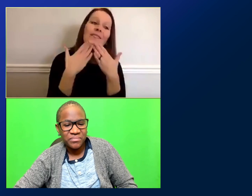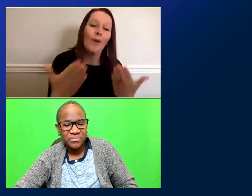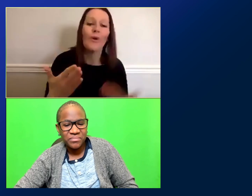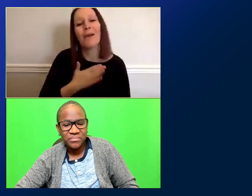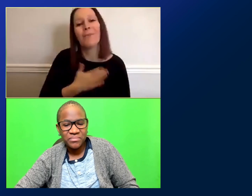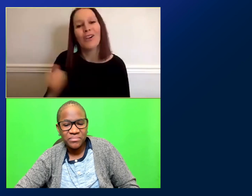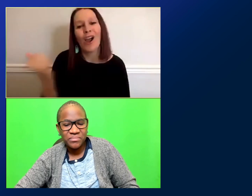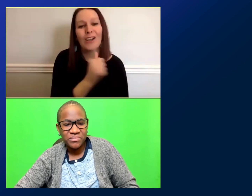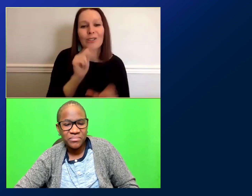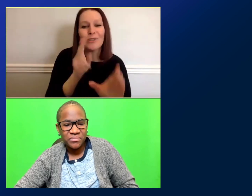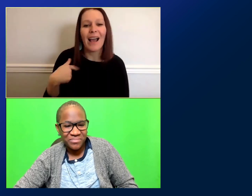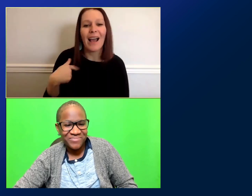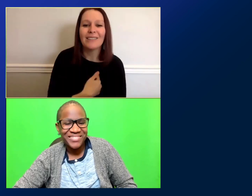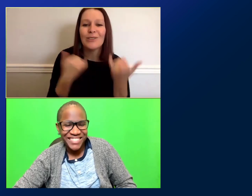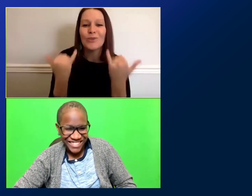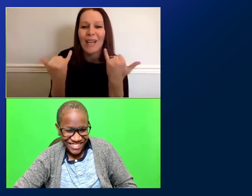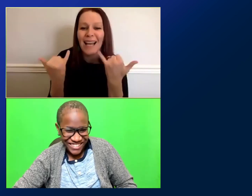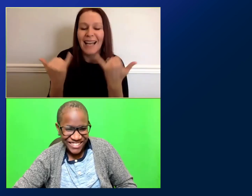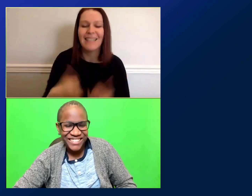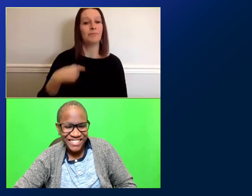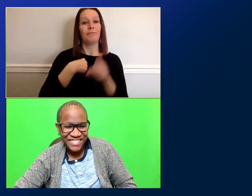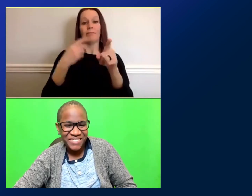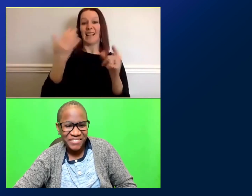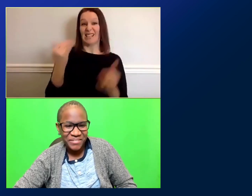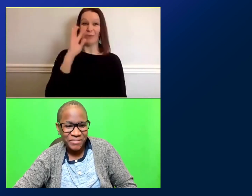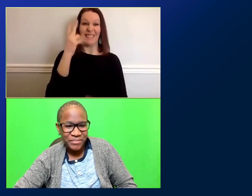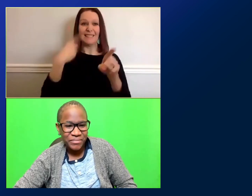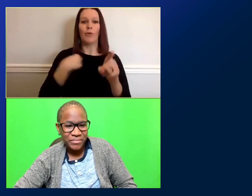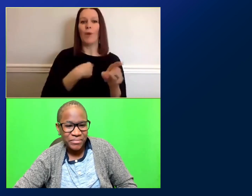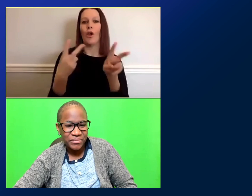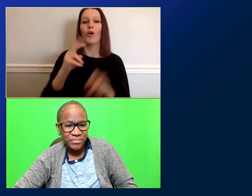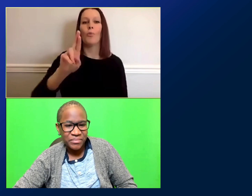in a while and so i want to thank say thank you from all of us victoria for your presentation